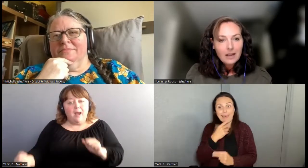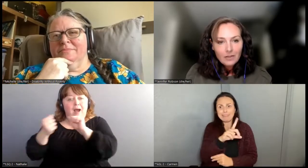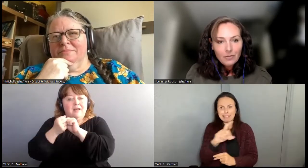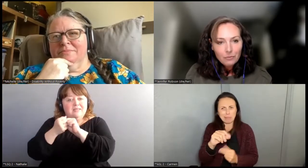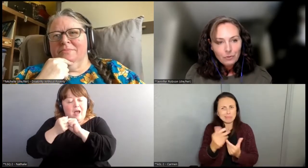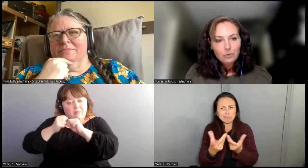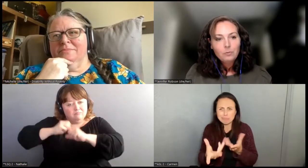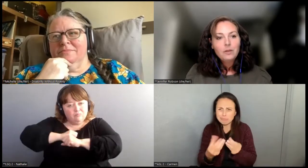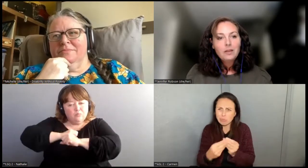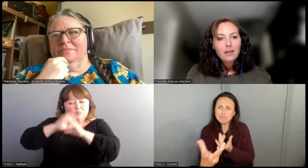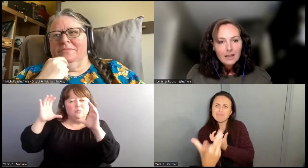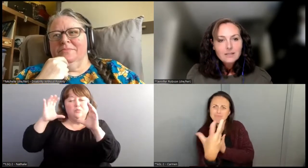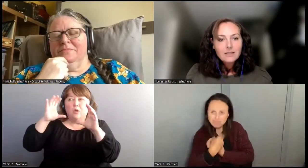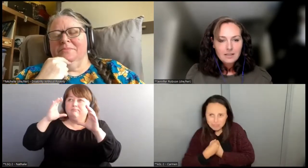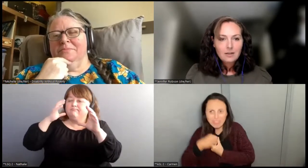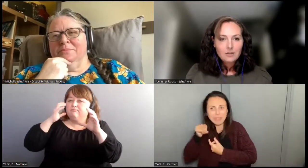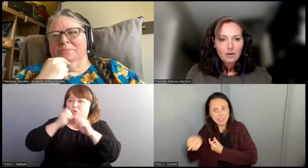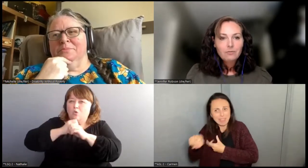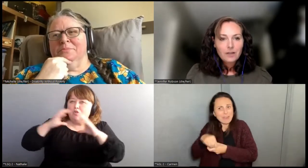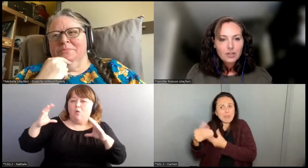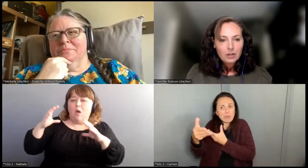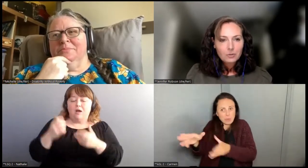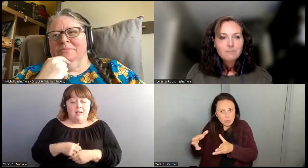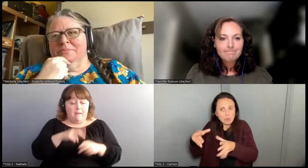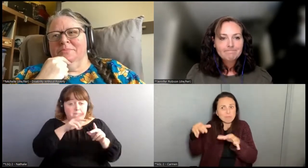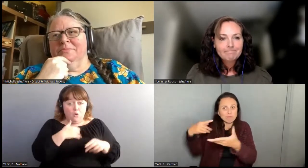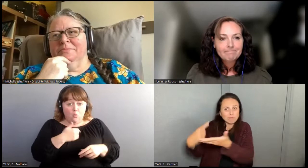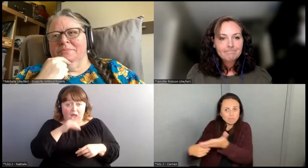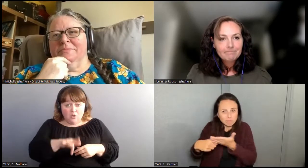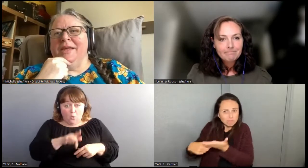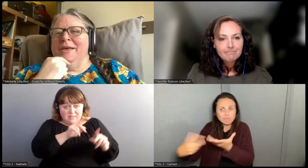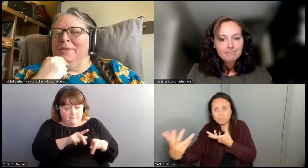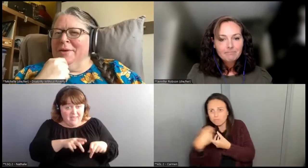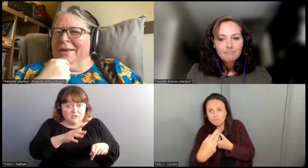IN THE ROOM AS THIS DETAILS ARE FLESHED OUT.